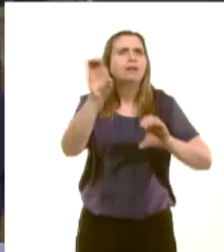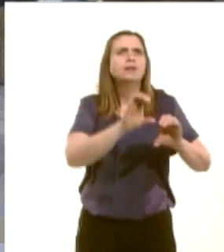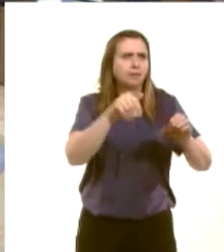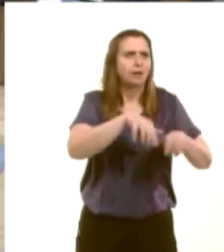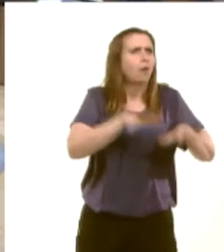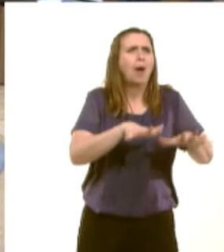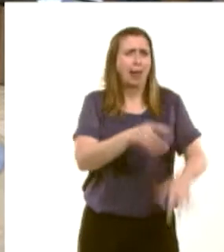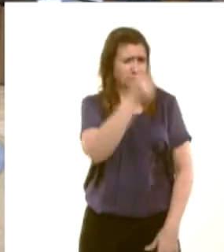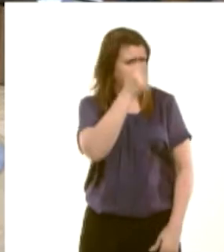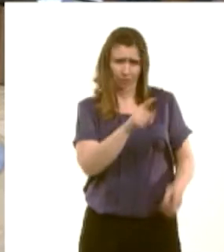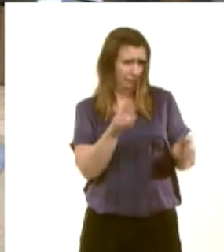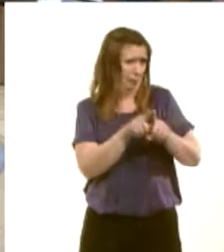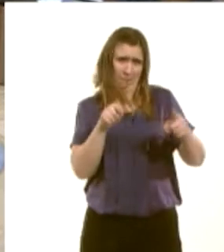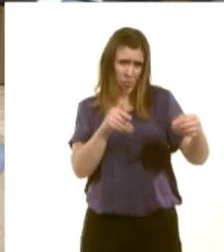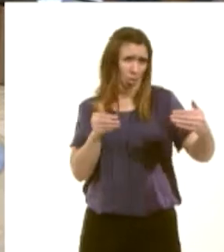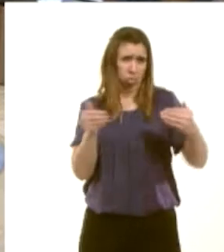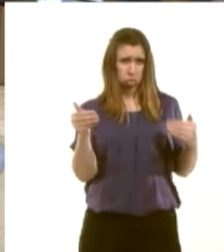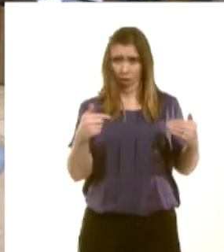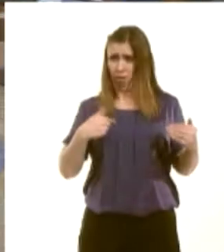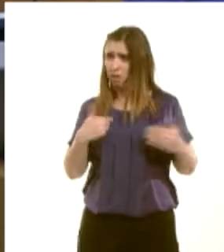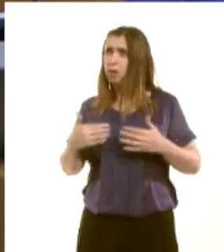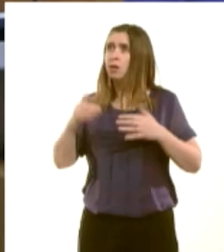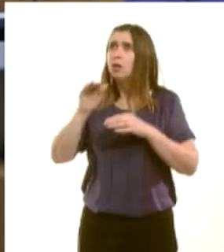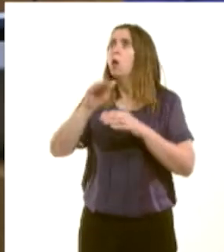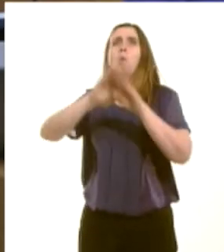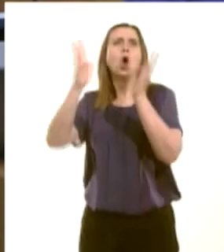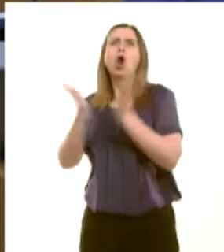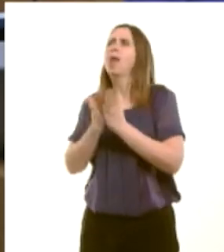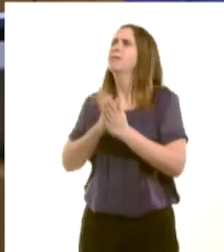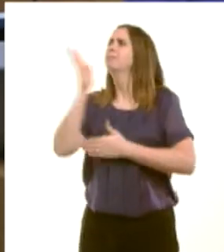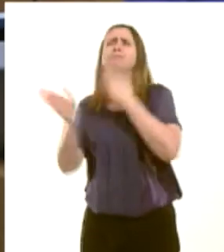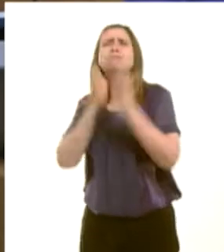see a situation where Wales was being sold around the world, and I will not take lessons